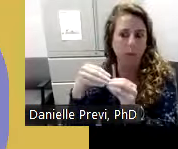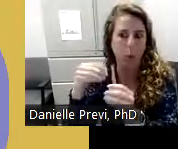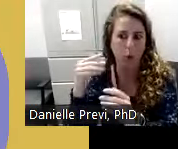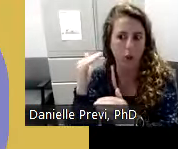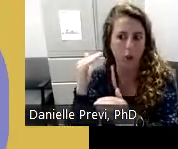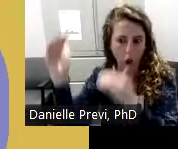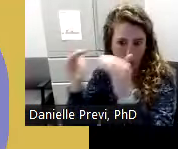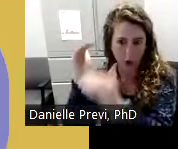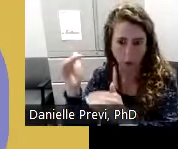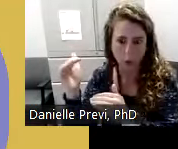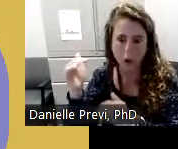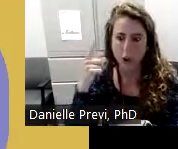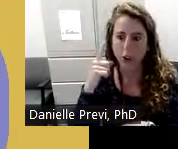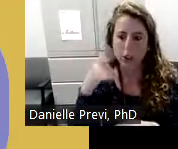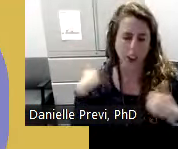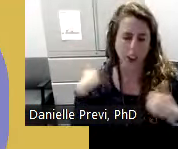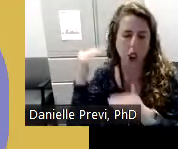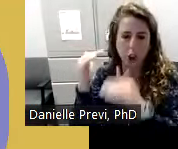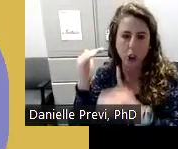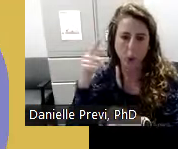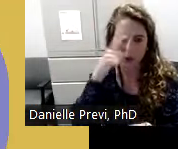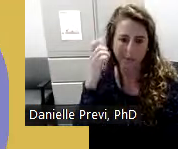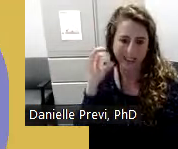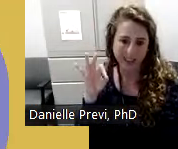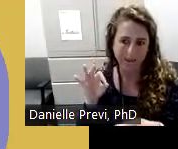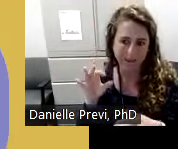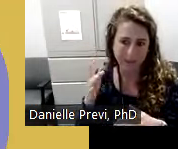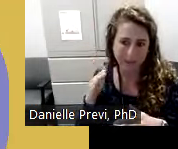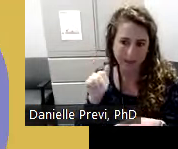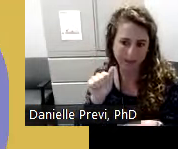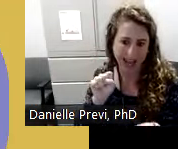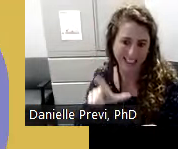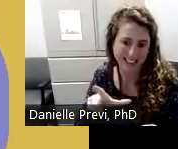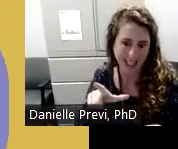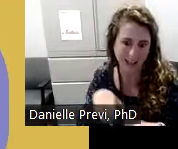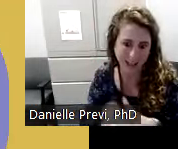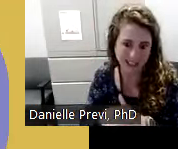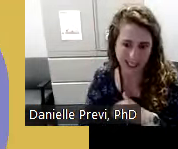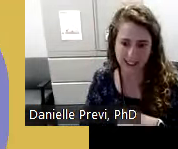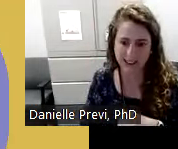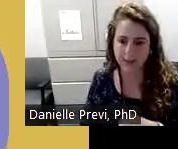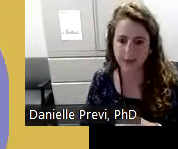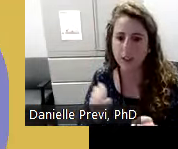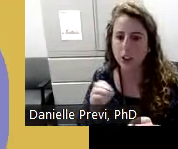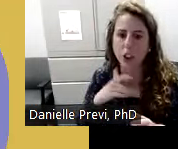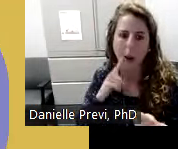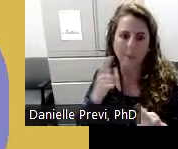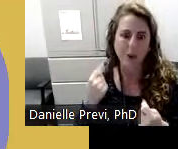but I am noticing now more and more adults, young adults, who are being referred because of the ASL